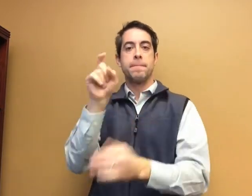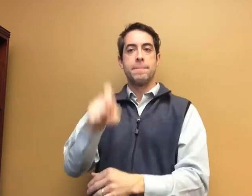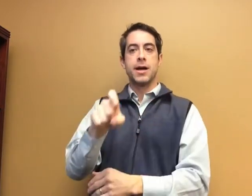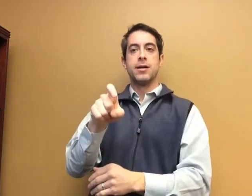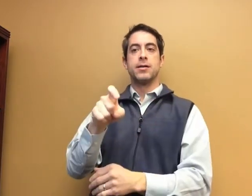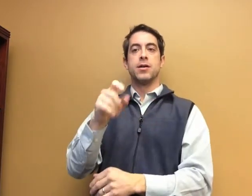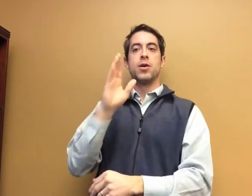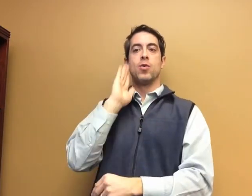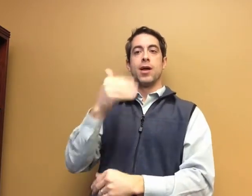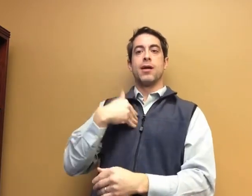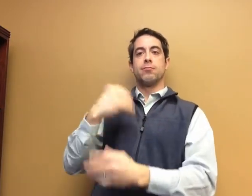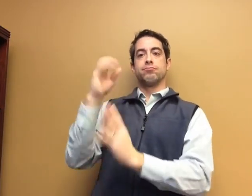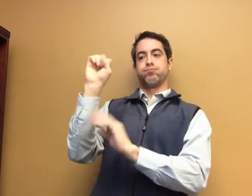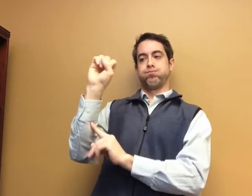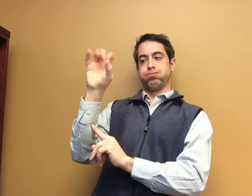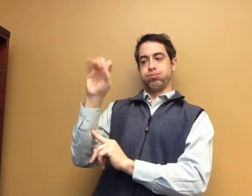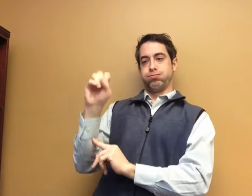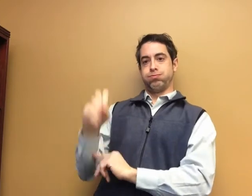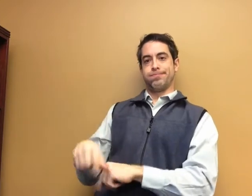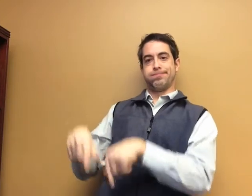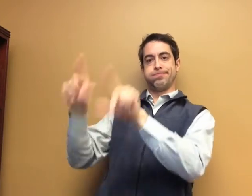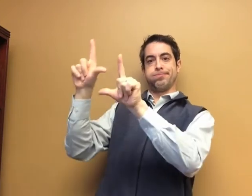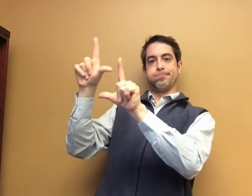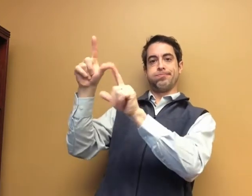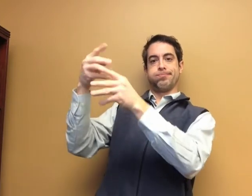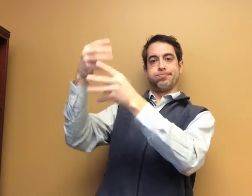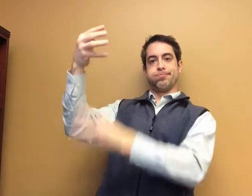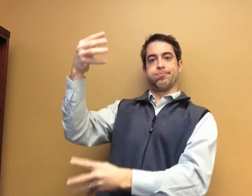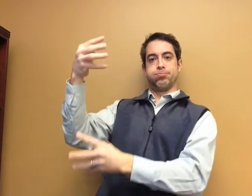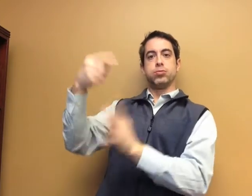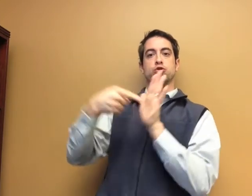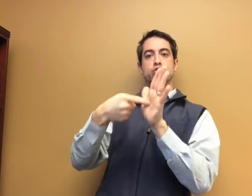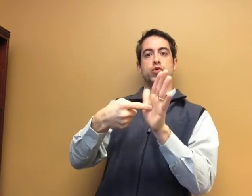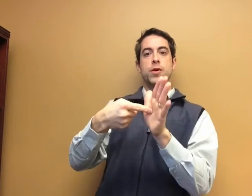what you need to bring. We will provide more information in our blog